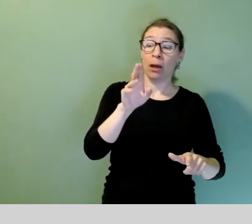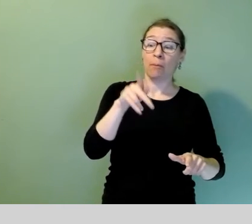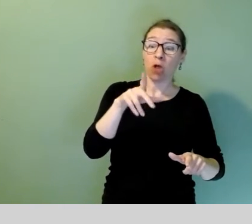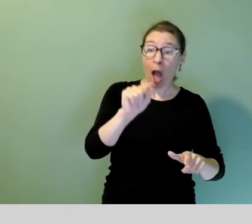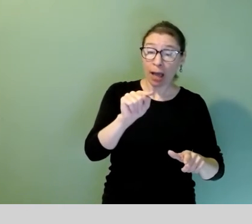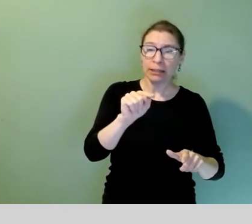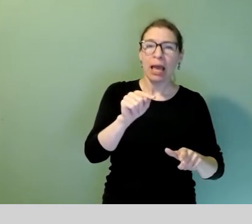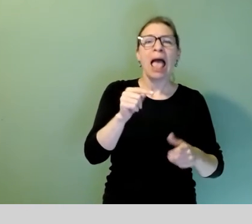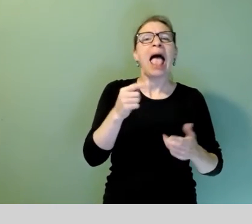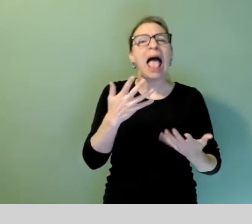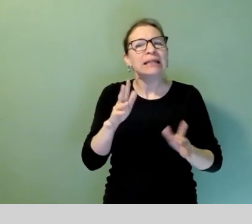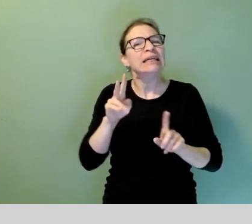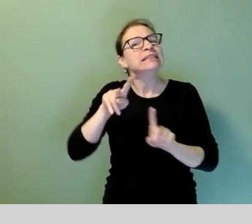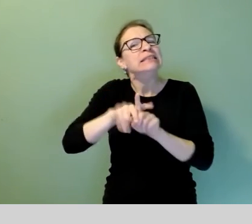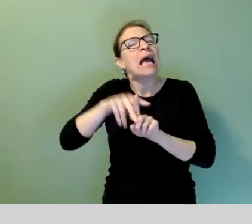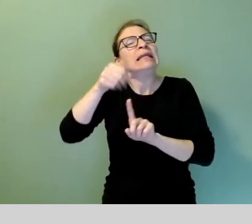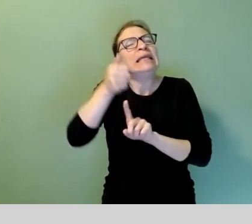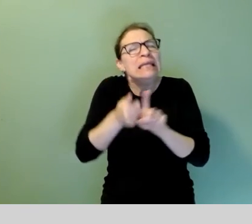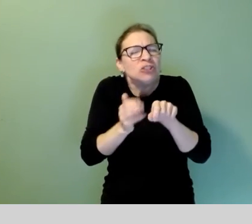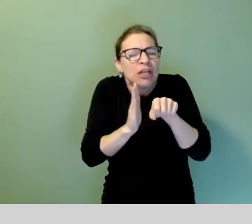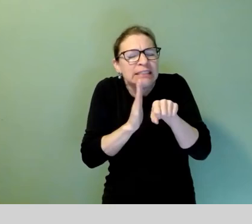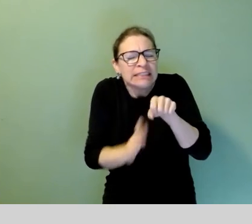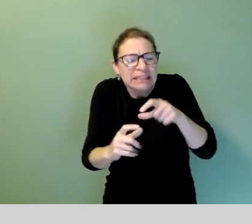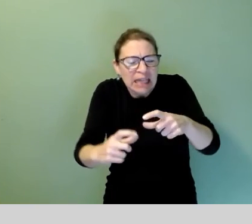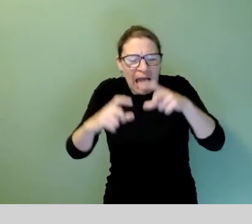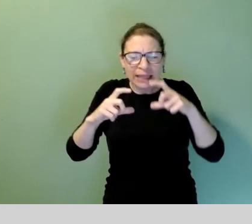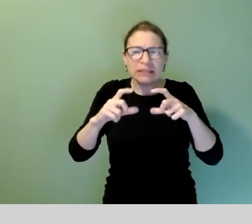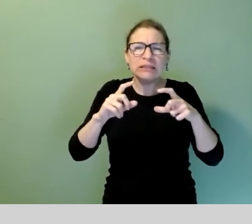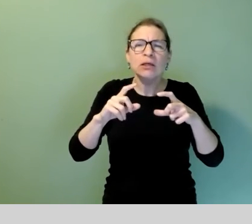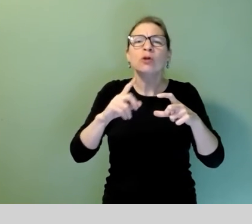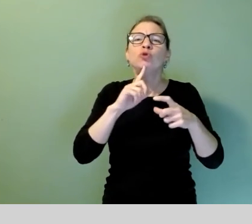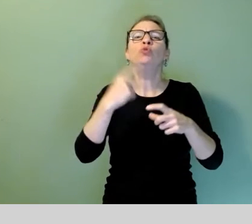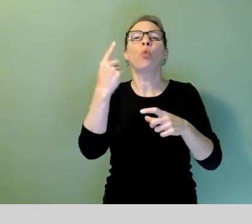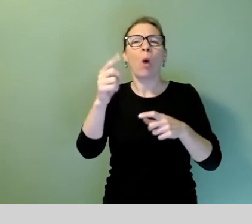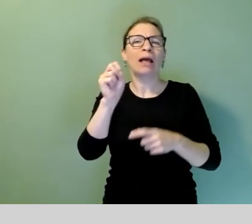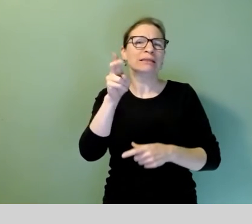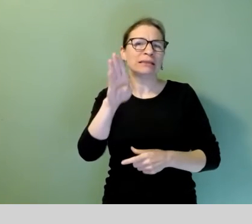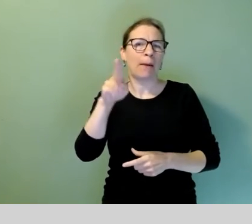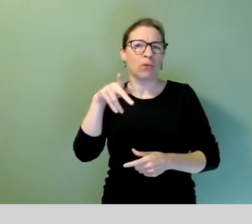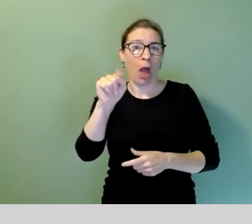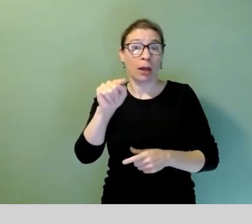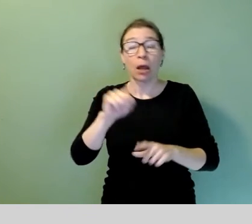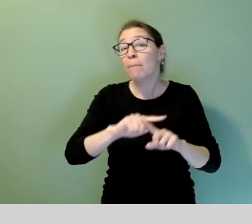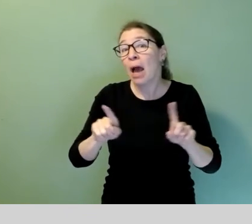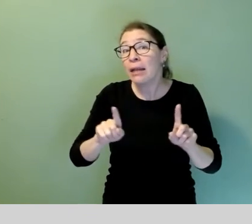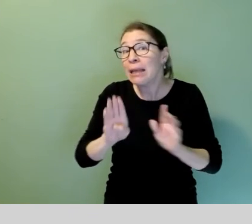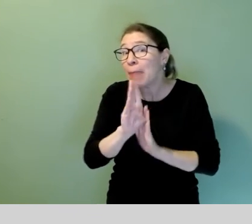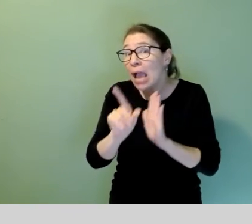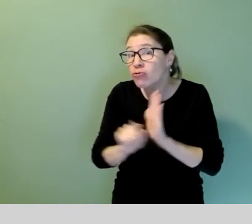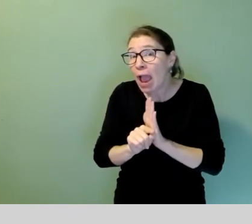And it's assigning each specific slice of your data to one of these subplots. In the background where it's actually doing